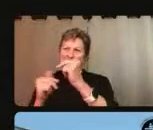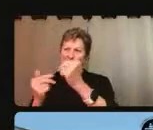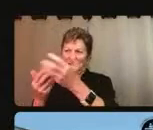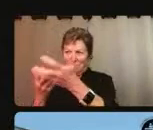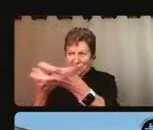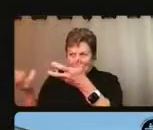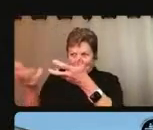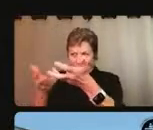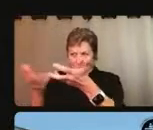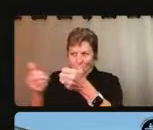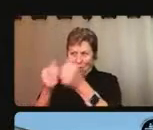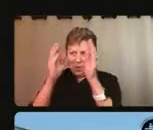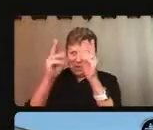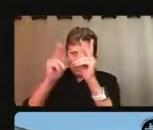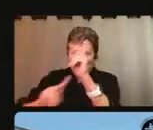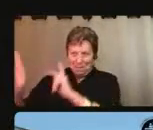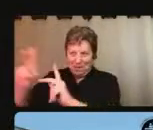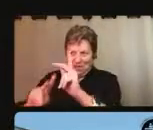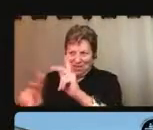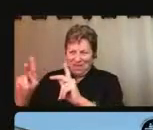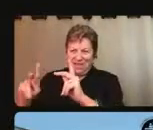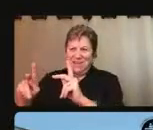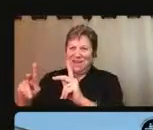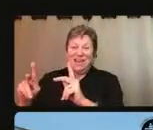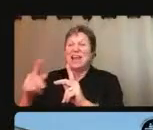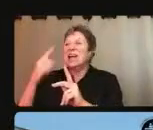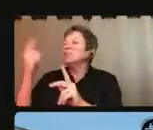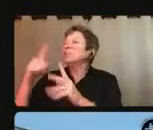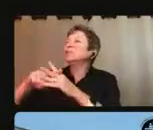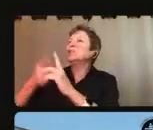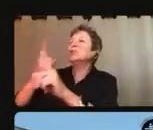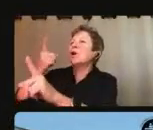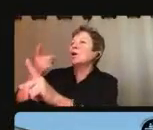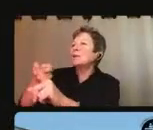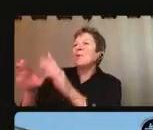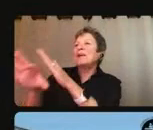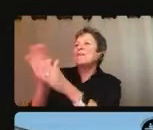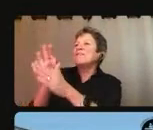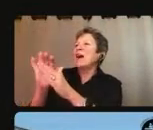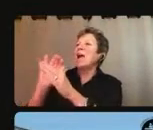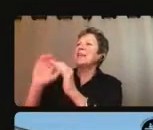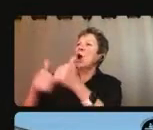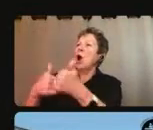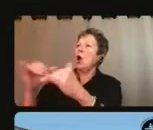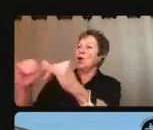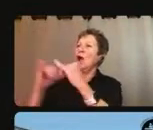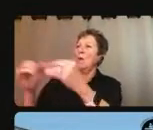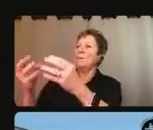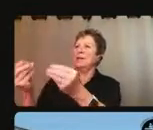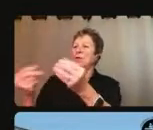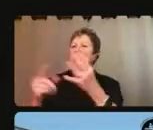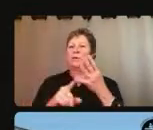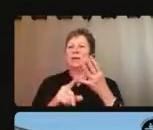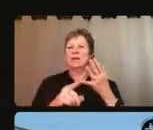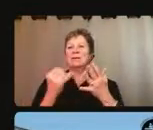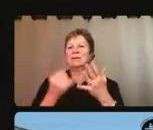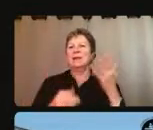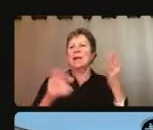CONNECTEDNESS. I TRIED TO BUILD IMMEDIATE